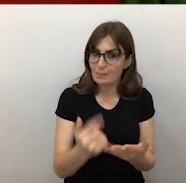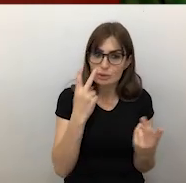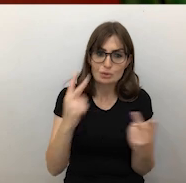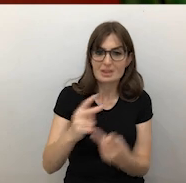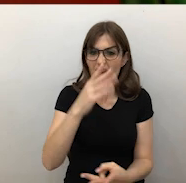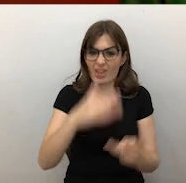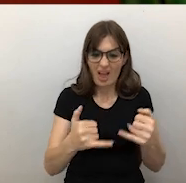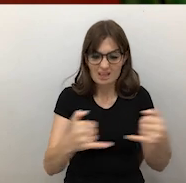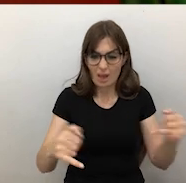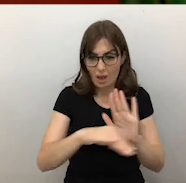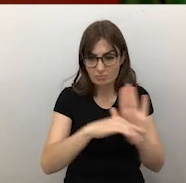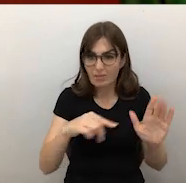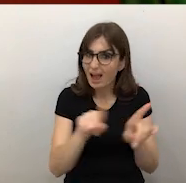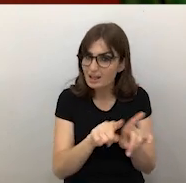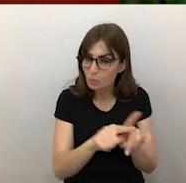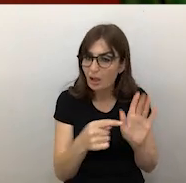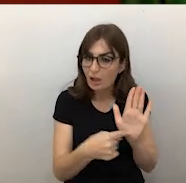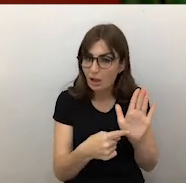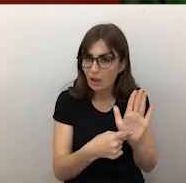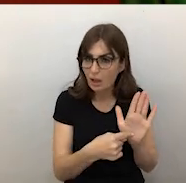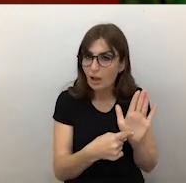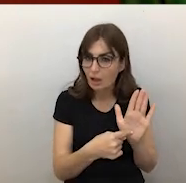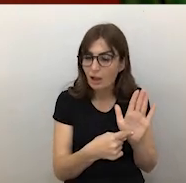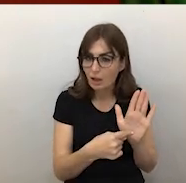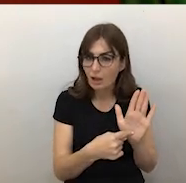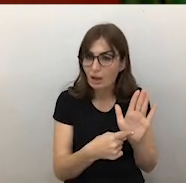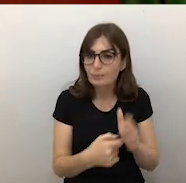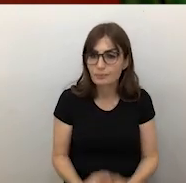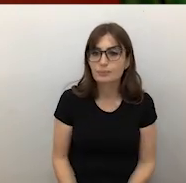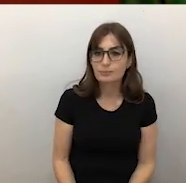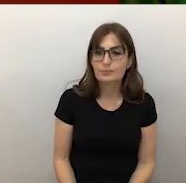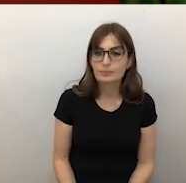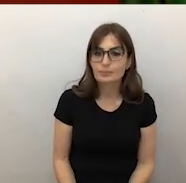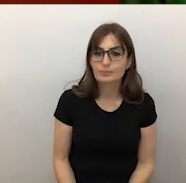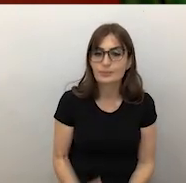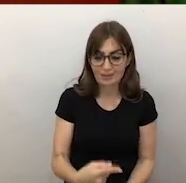These same two numbers appear on the last line of the cashflow statement. Put another way.